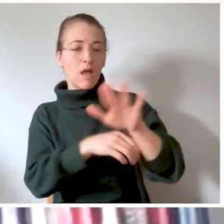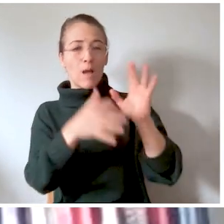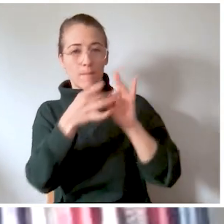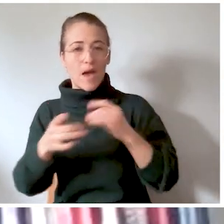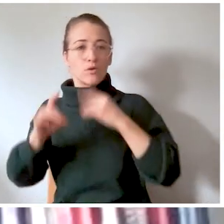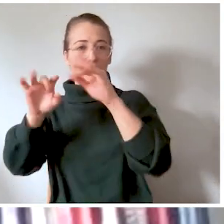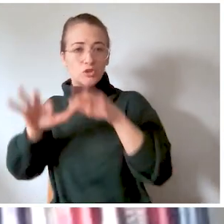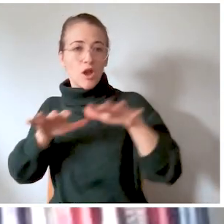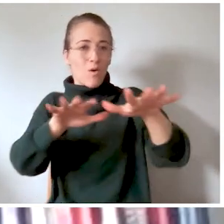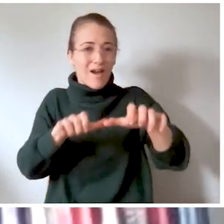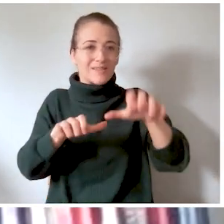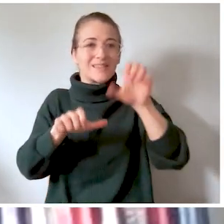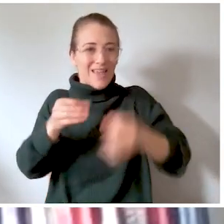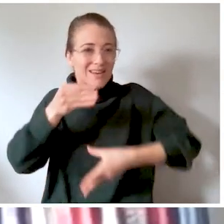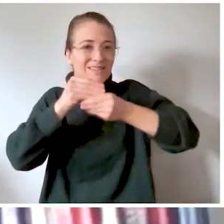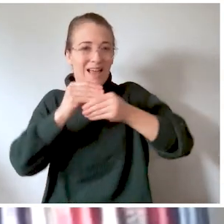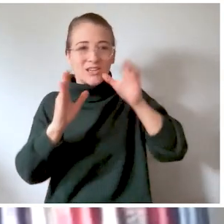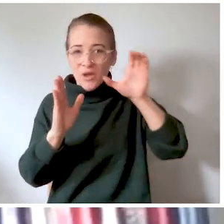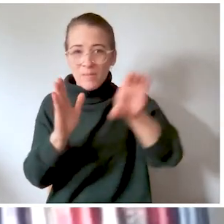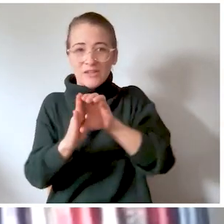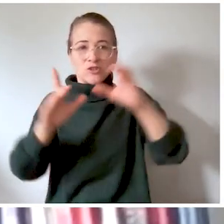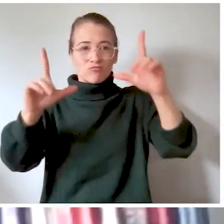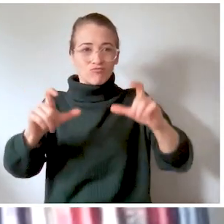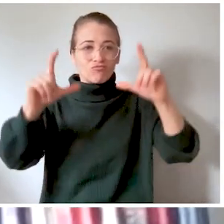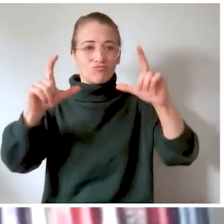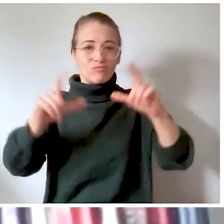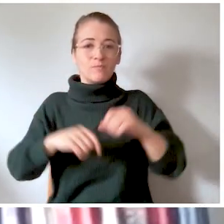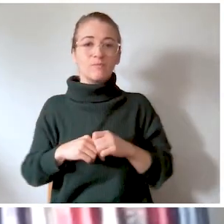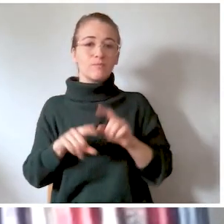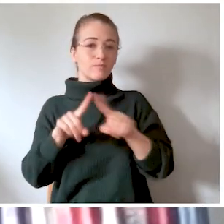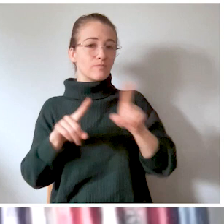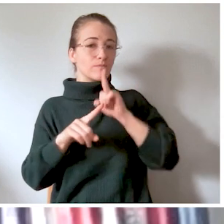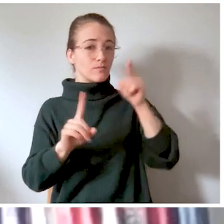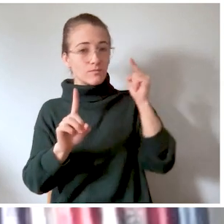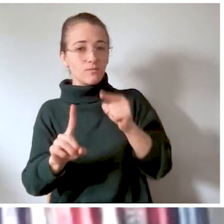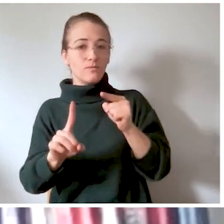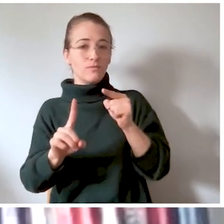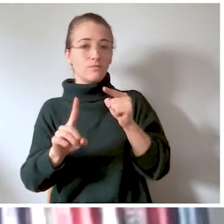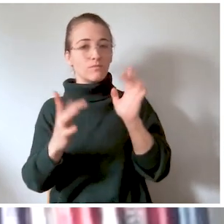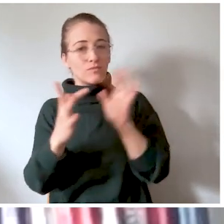where you can attach photos directly to your complaint. But essentially, contact your city and your town